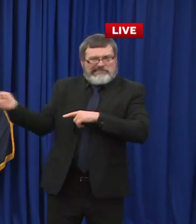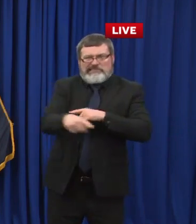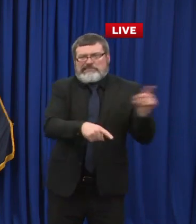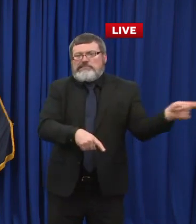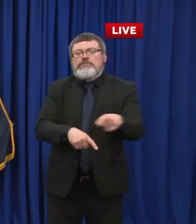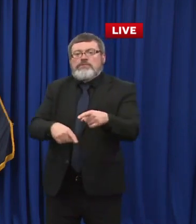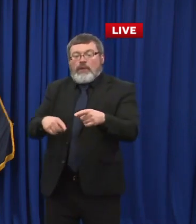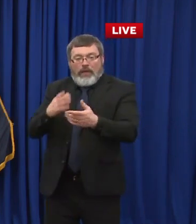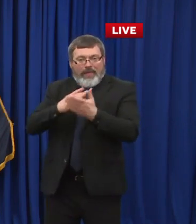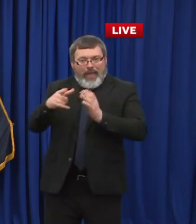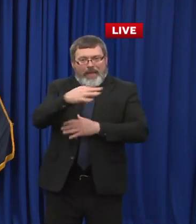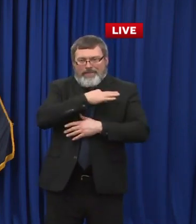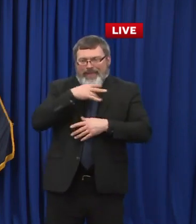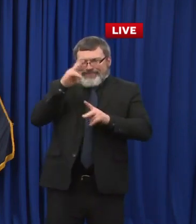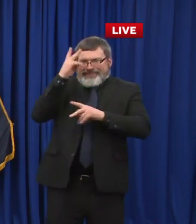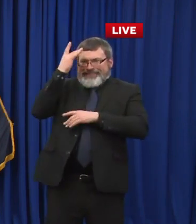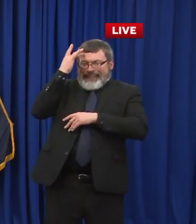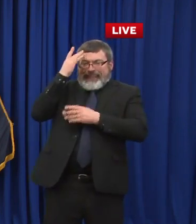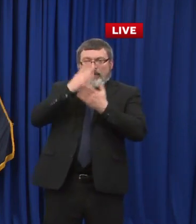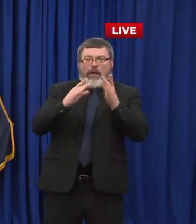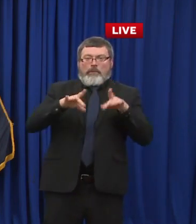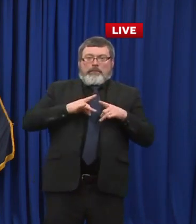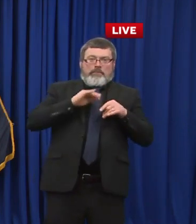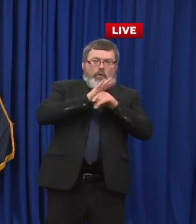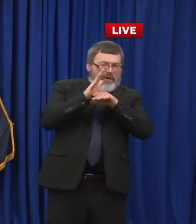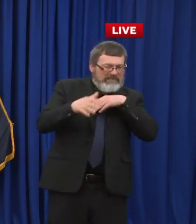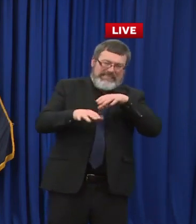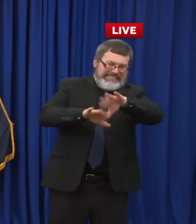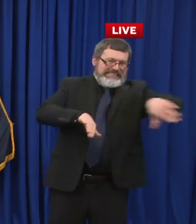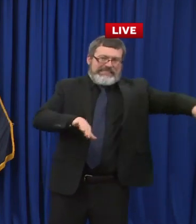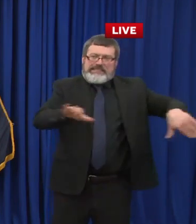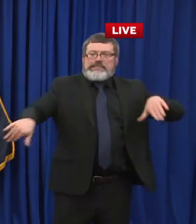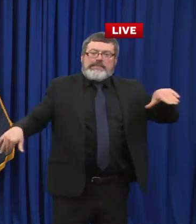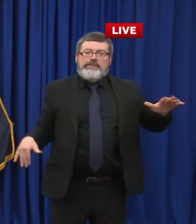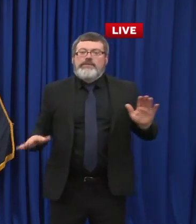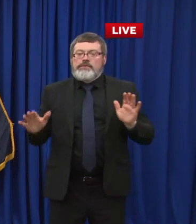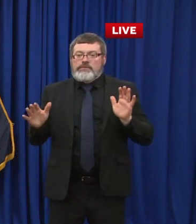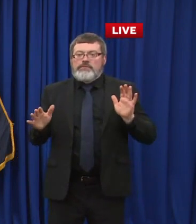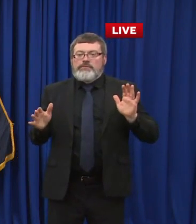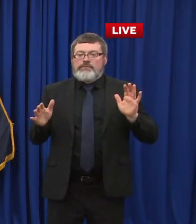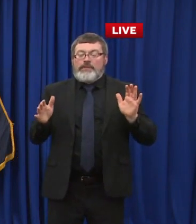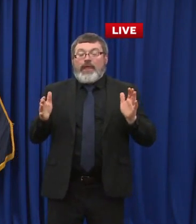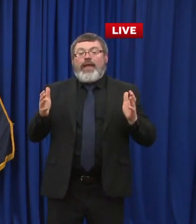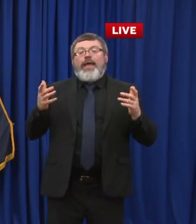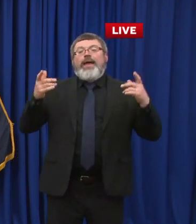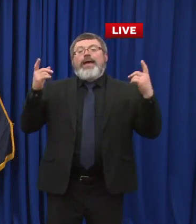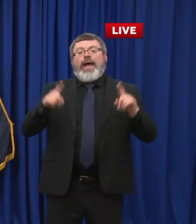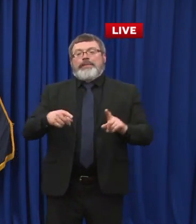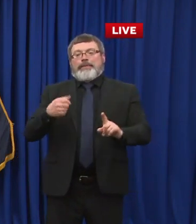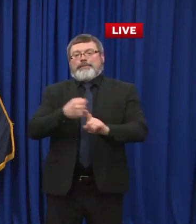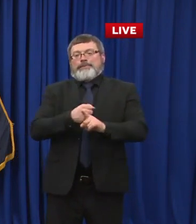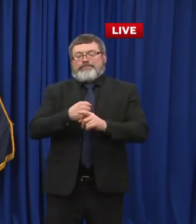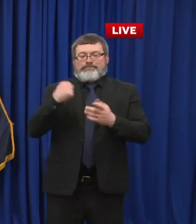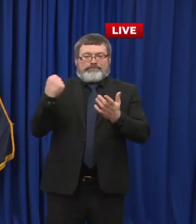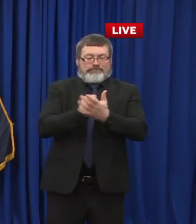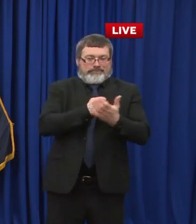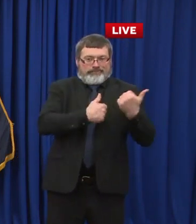AS WITH MANY LONG-TERM FACILITIES, THEIR HIGHEST ISSUE IS STAFFING, OUT, QUARANTINED, WHATEVER.